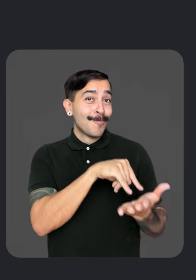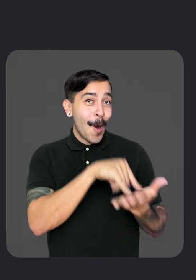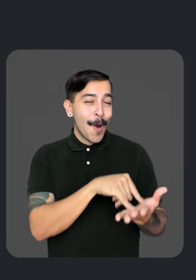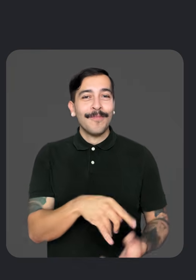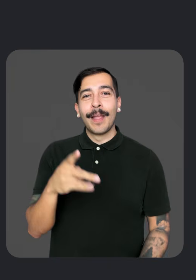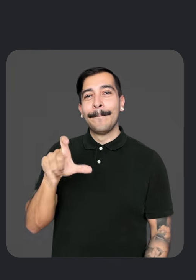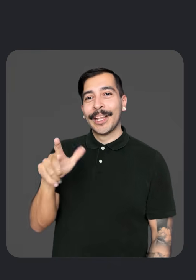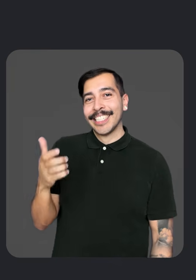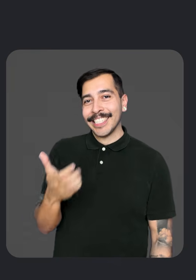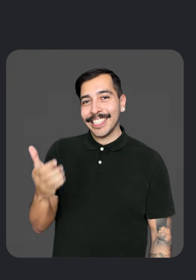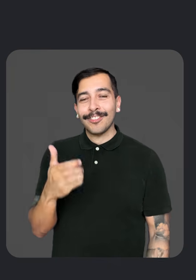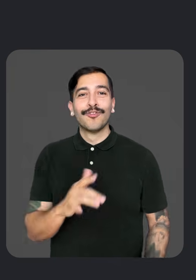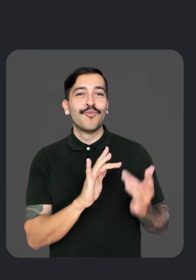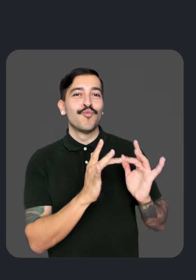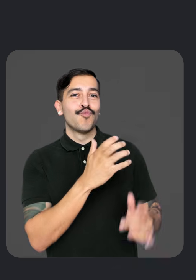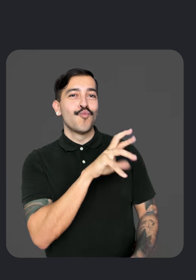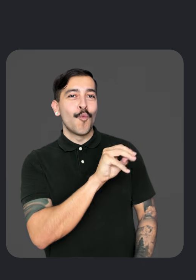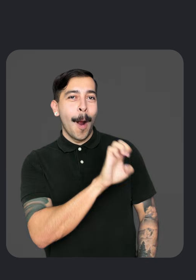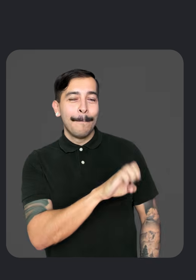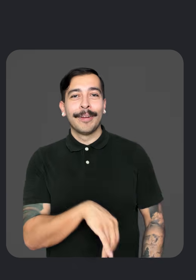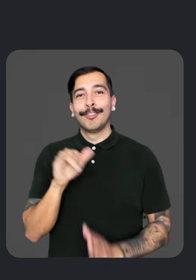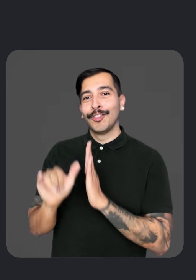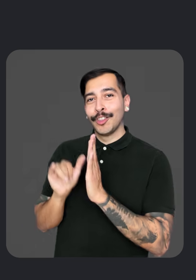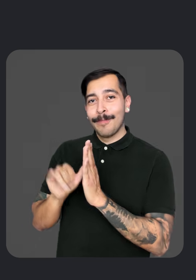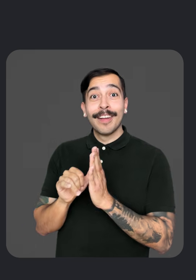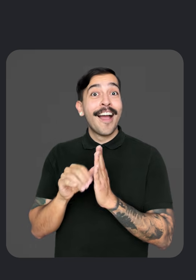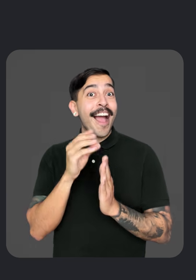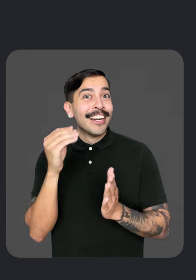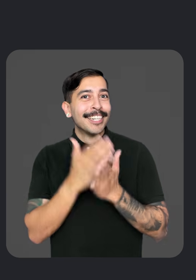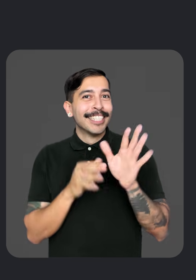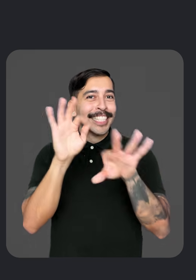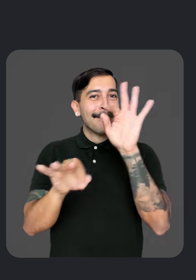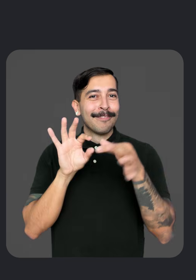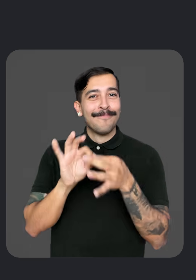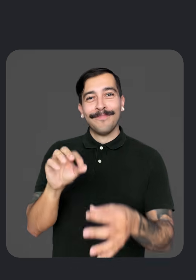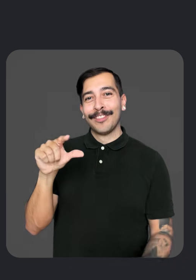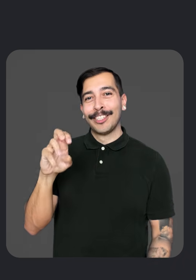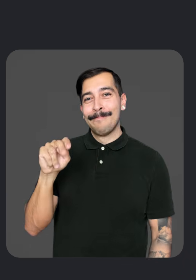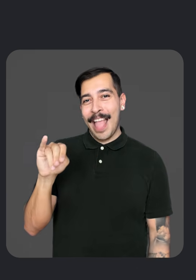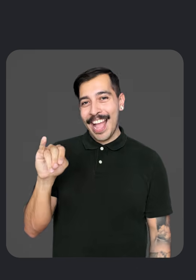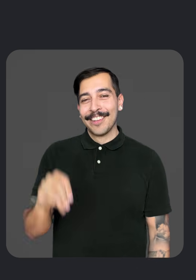Android, Pixel, Chrome Browser, and YouTube, as well as some tips for Gemini.